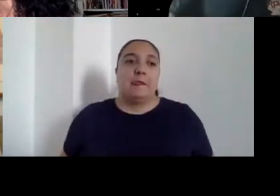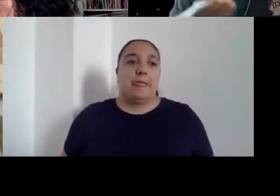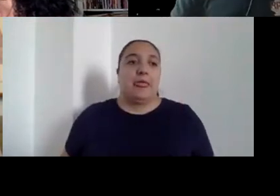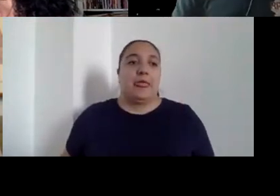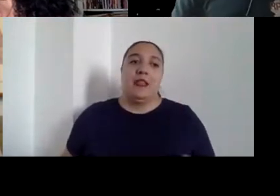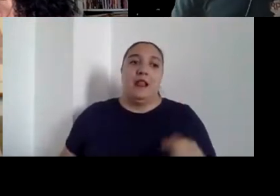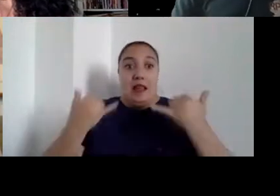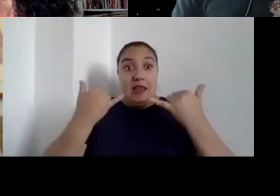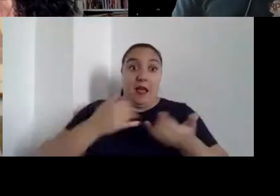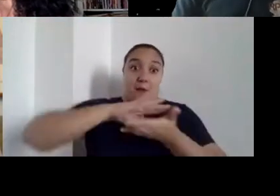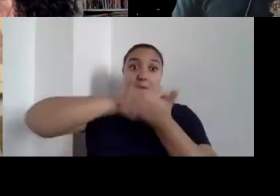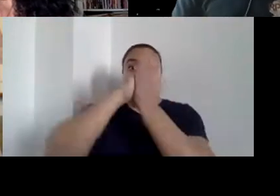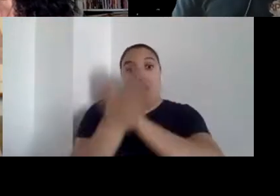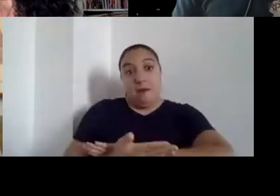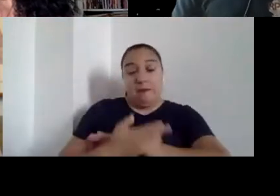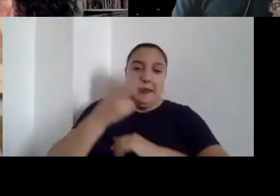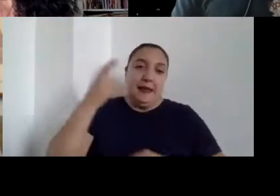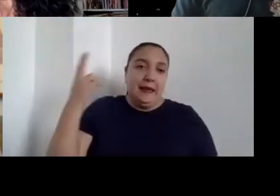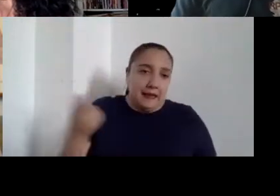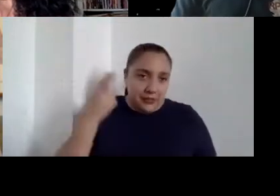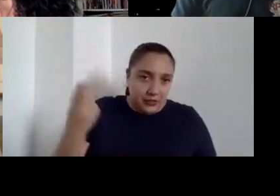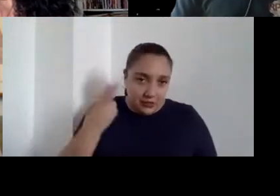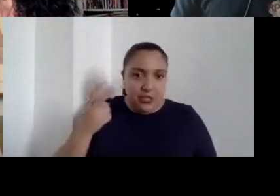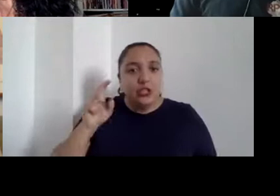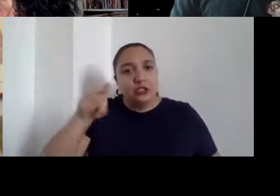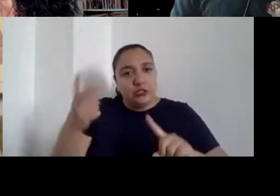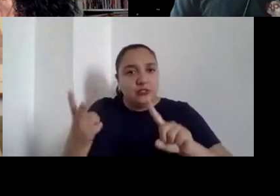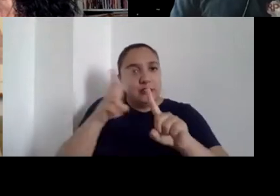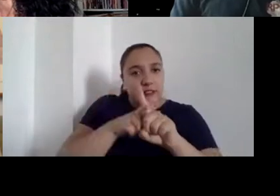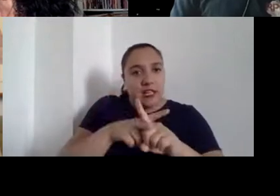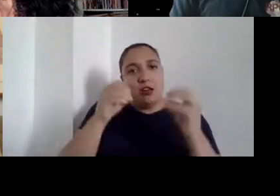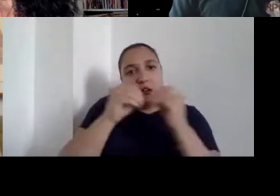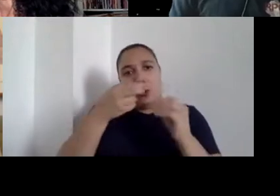reassign them humanity in a way. >> SYDNEY SKYBETTER: Amen. We should